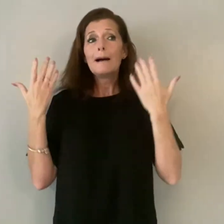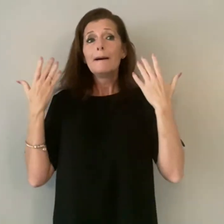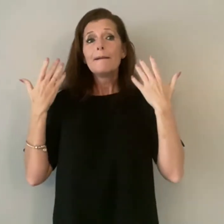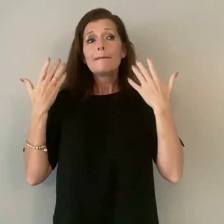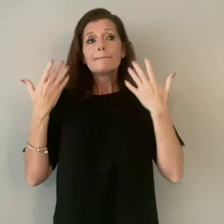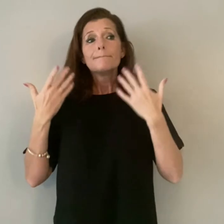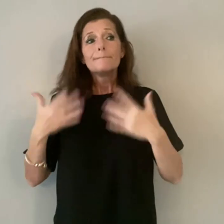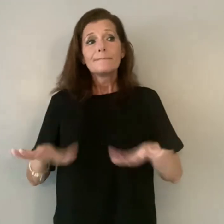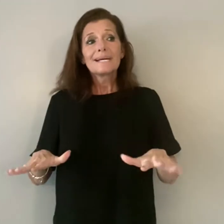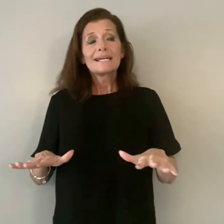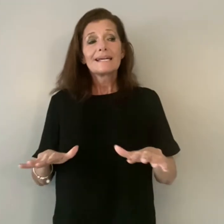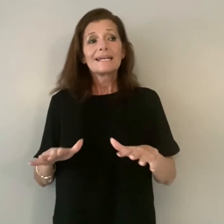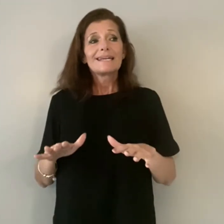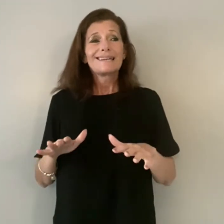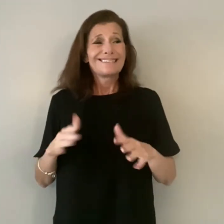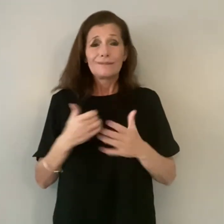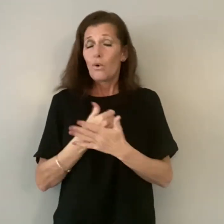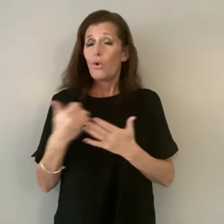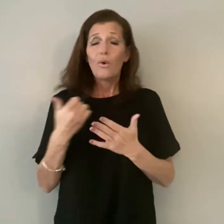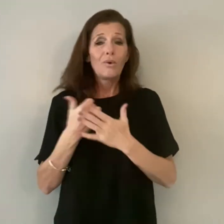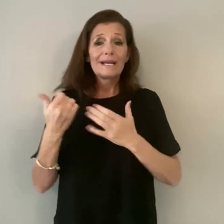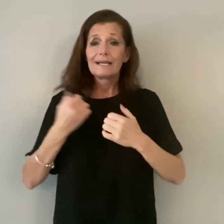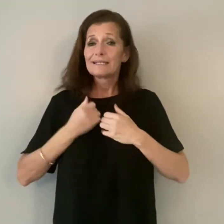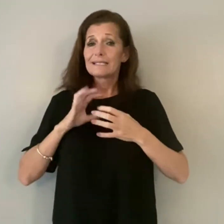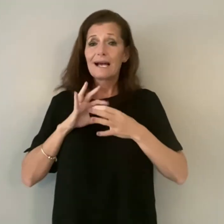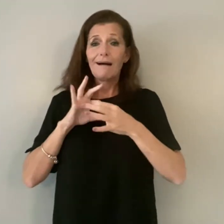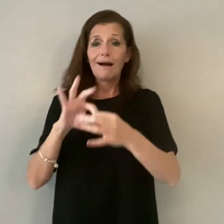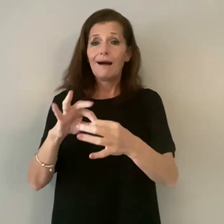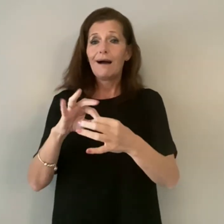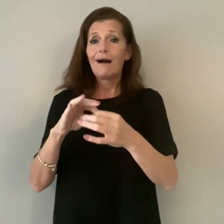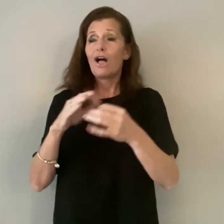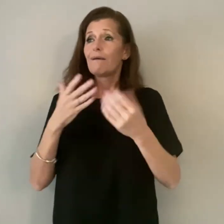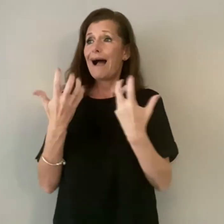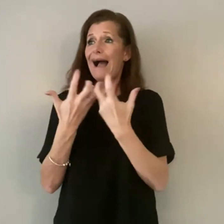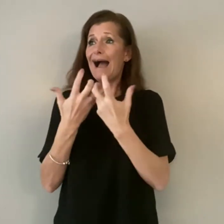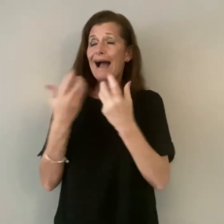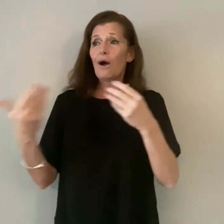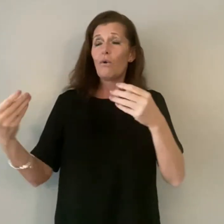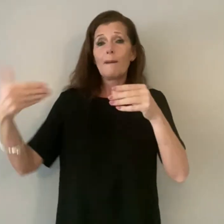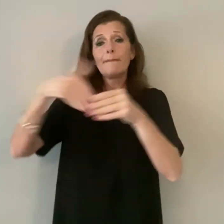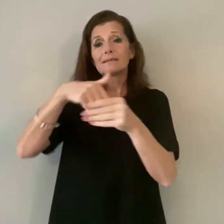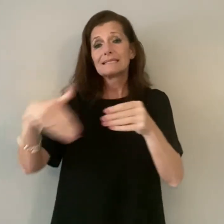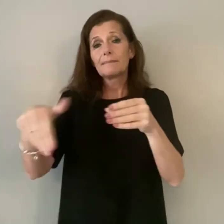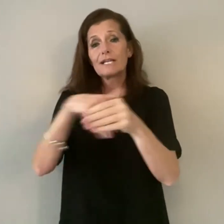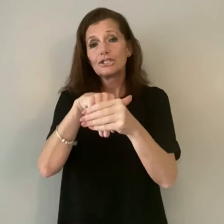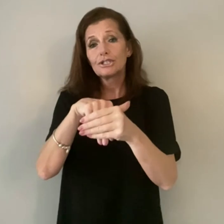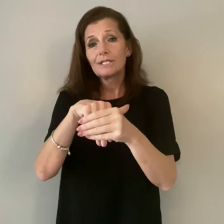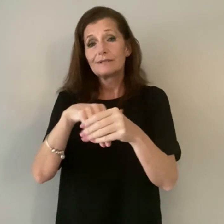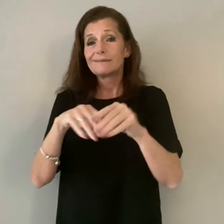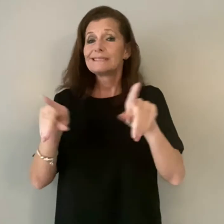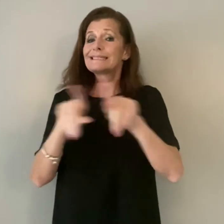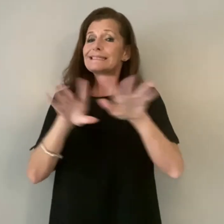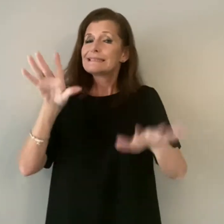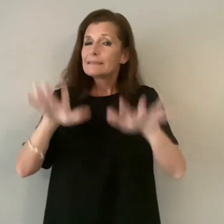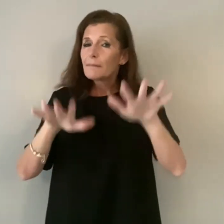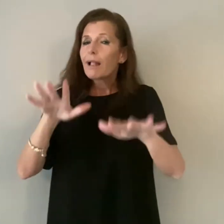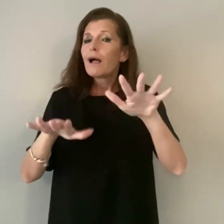and has done this intrinsically in our work, through participation as well. And I think similar principles